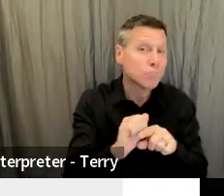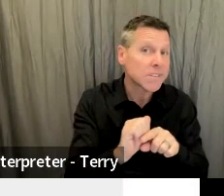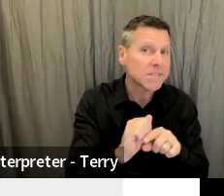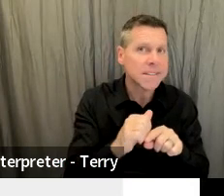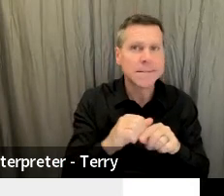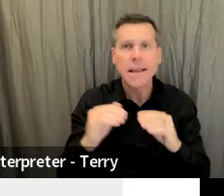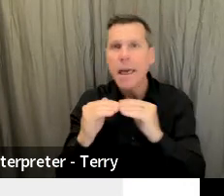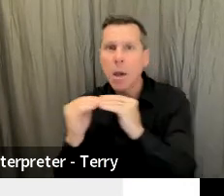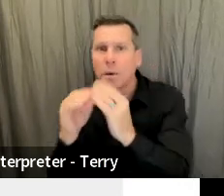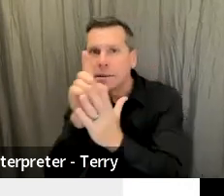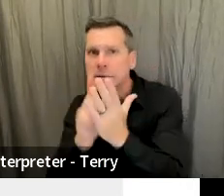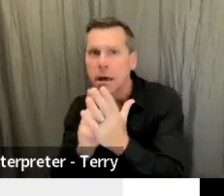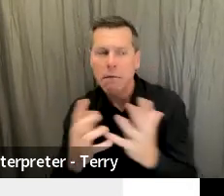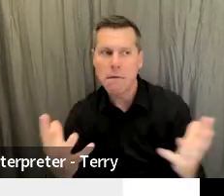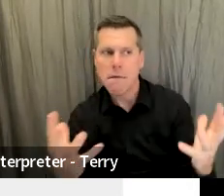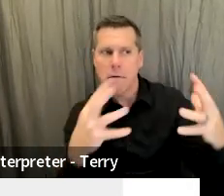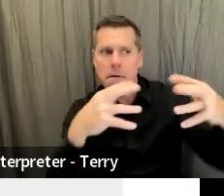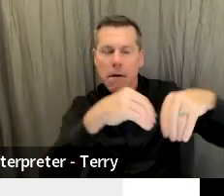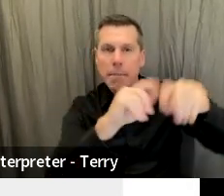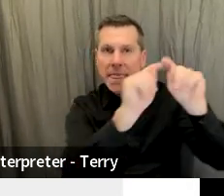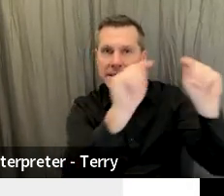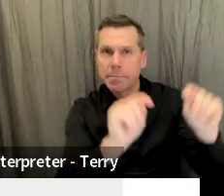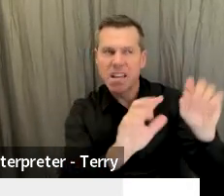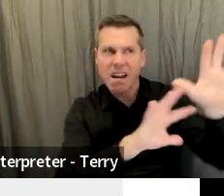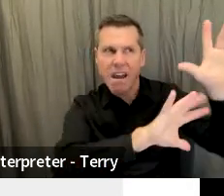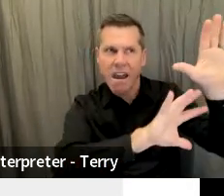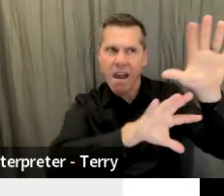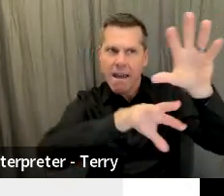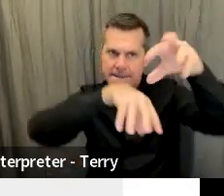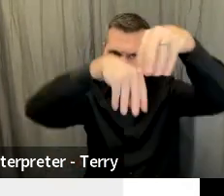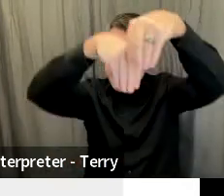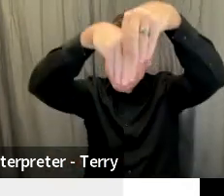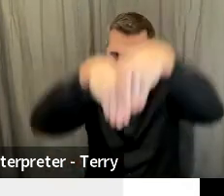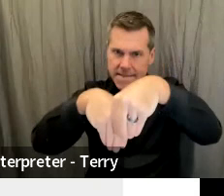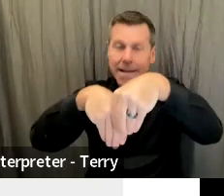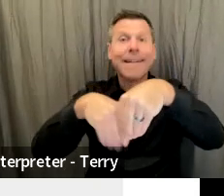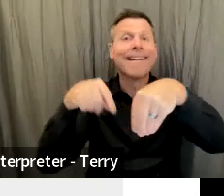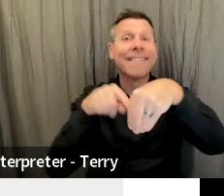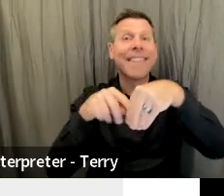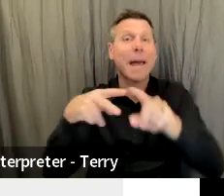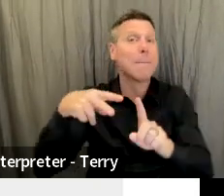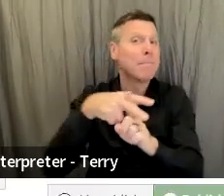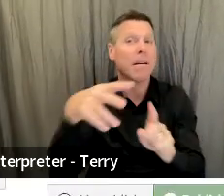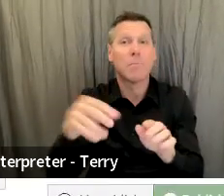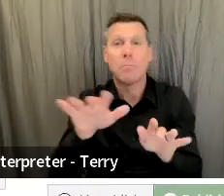and we use the templates that we had created. All of those things came together in creating the actual plug and play.